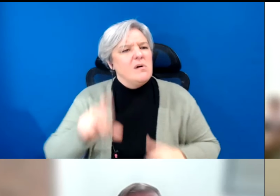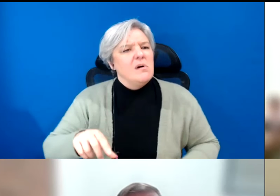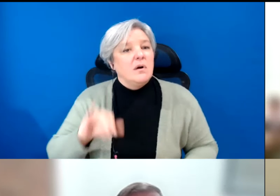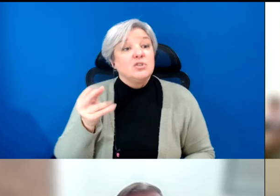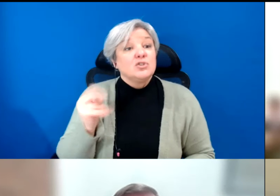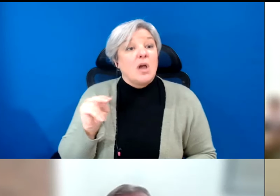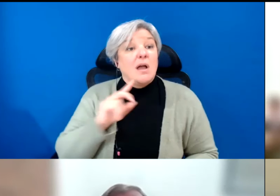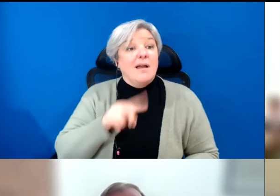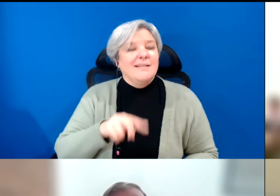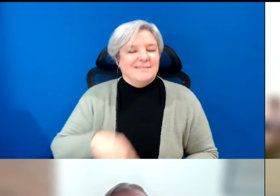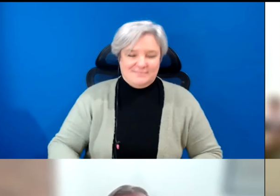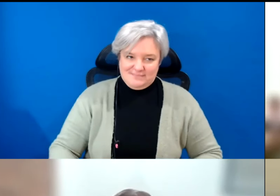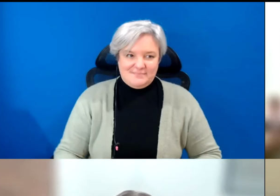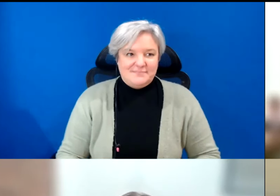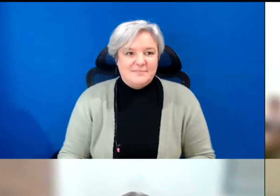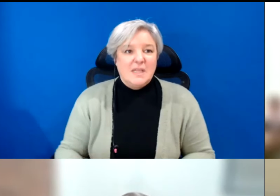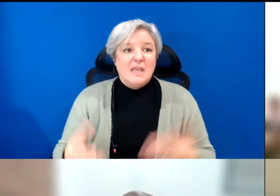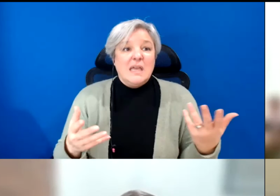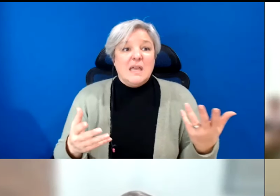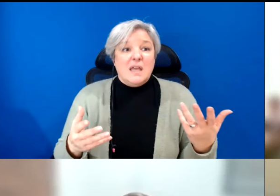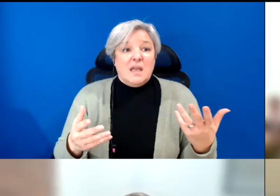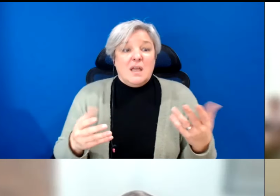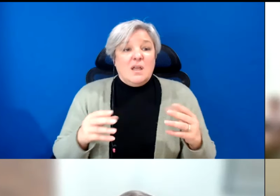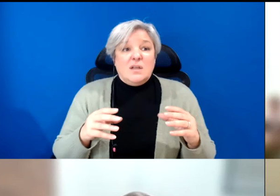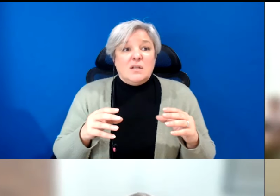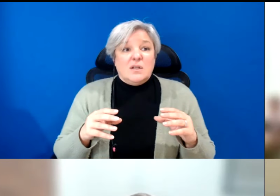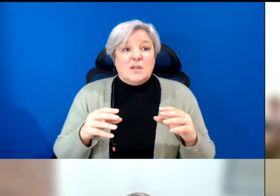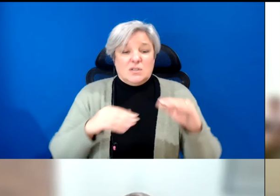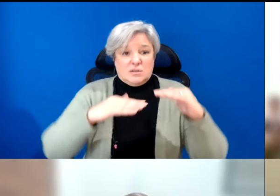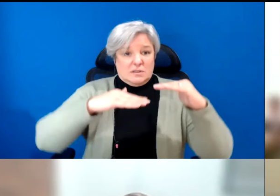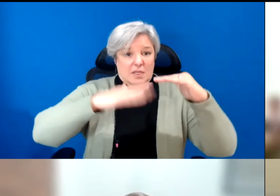and fine by me, but yeah, basically you just go down to the bottom, passed